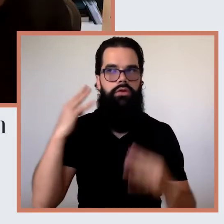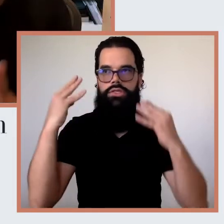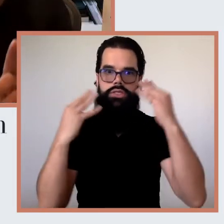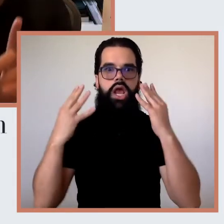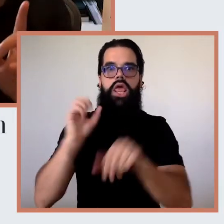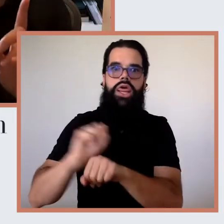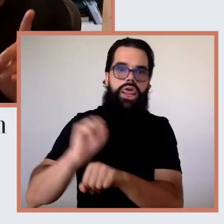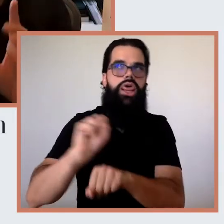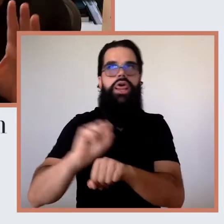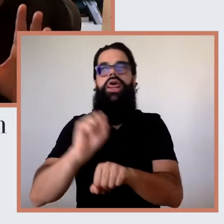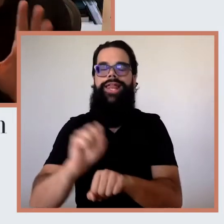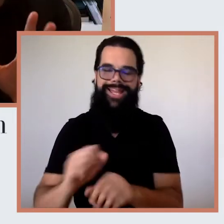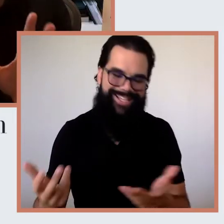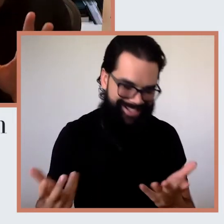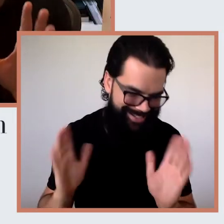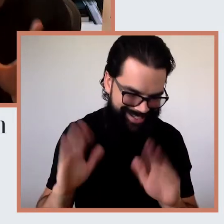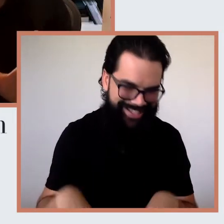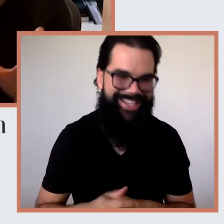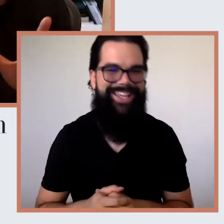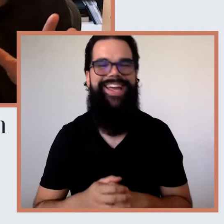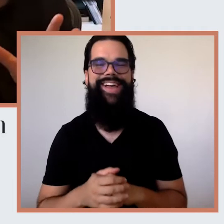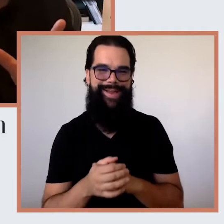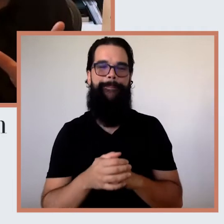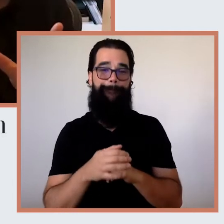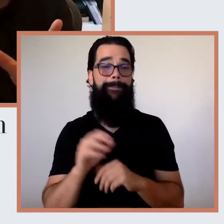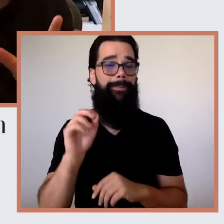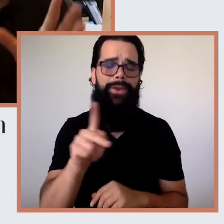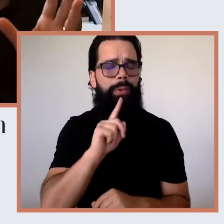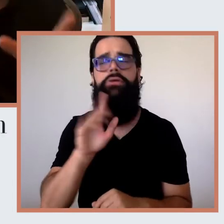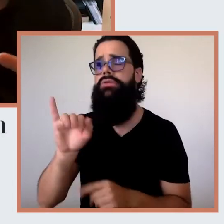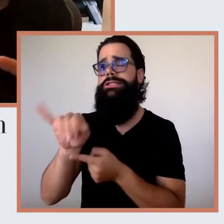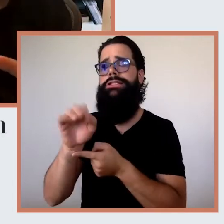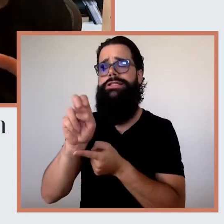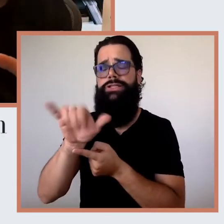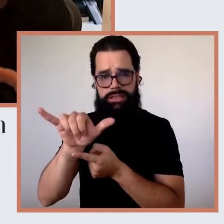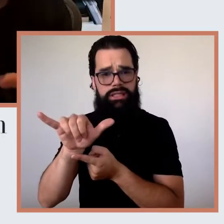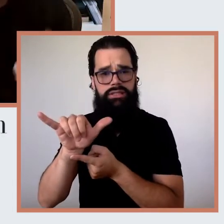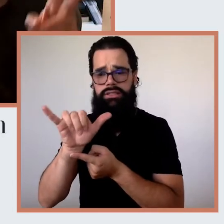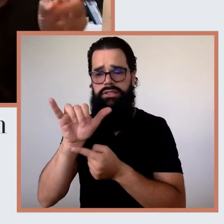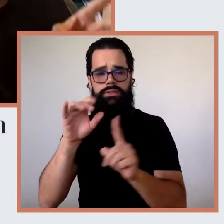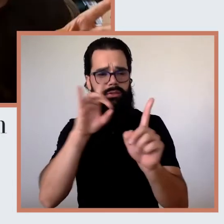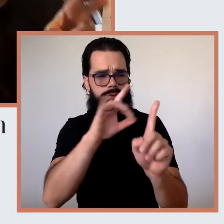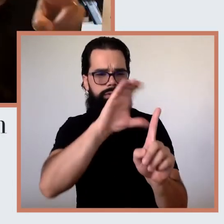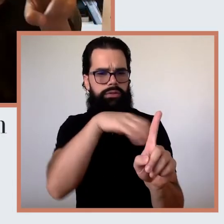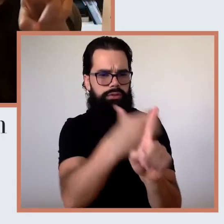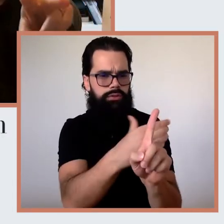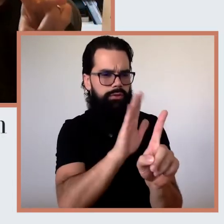which by the way, would drive Jenny nuts, I'm sure. [All chuckling] Yeah, Jenny would be Carly's voice.